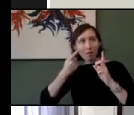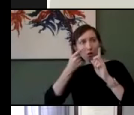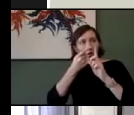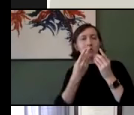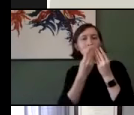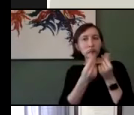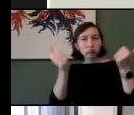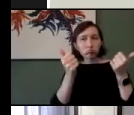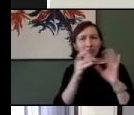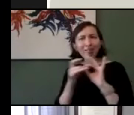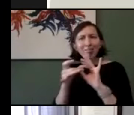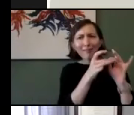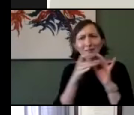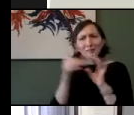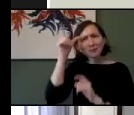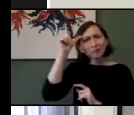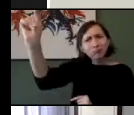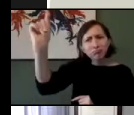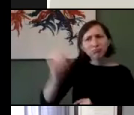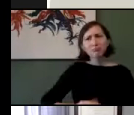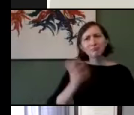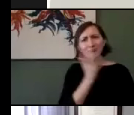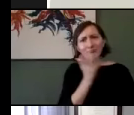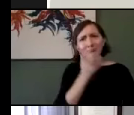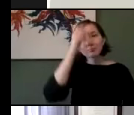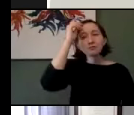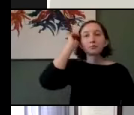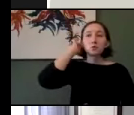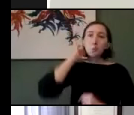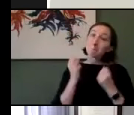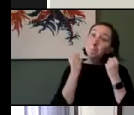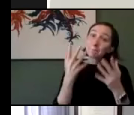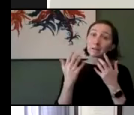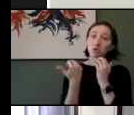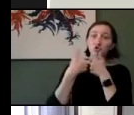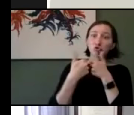so helping solve these challenges that exist out there.